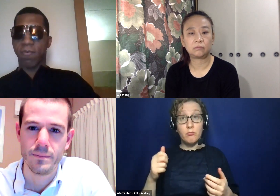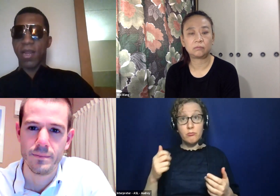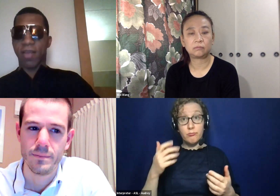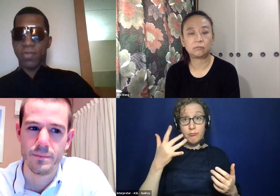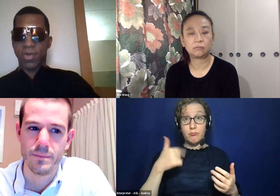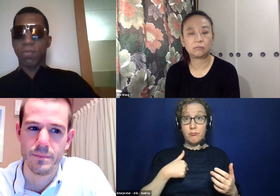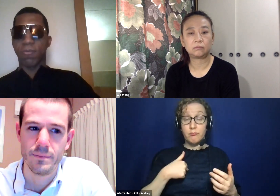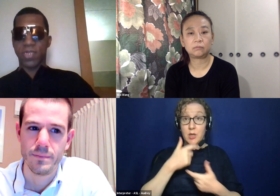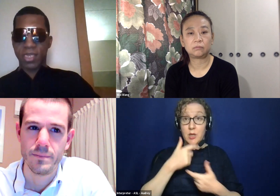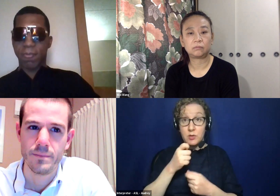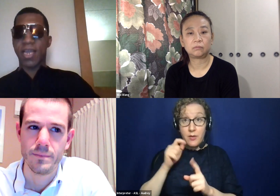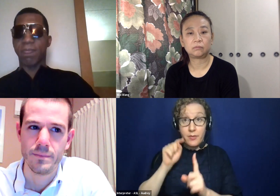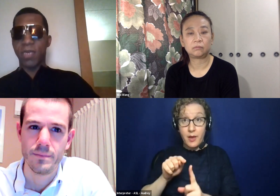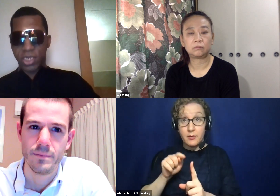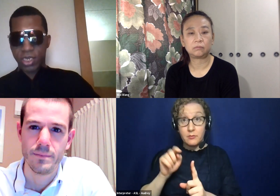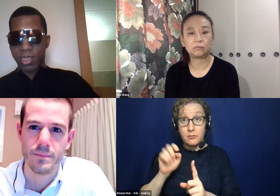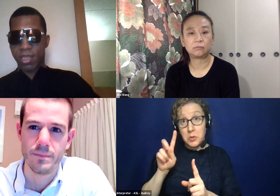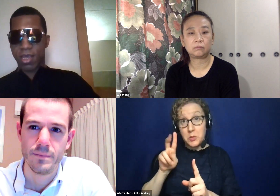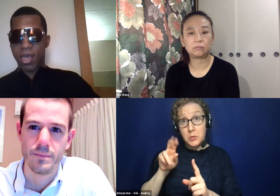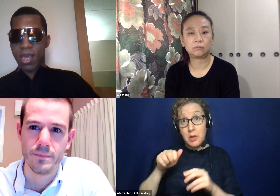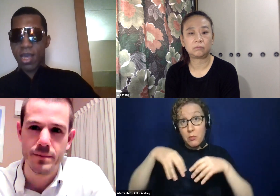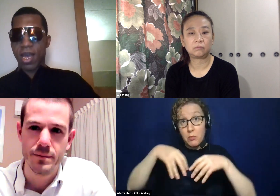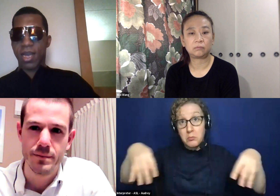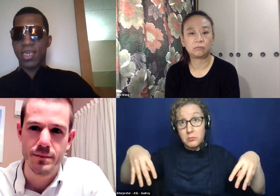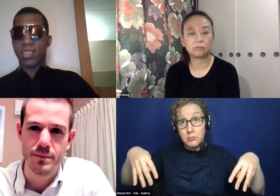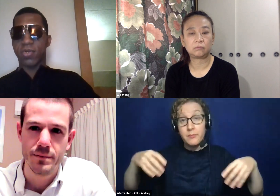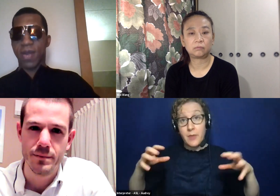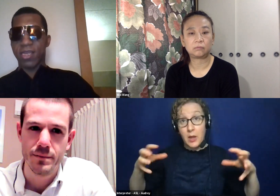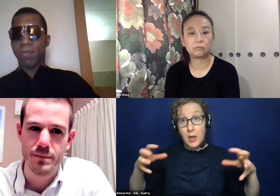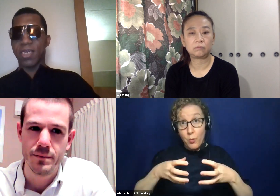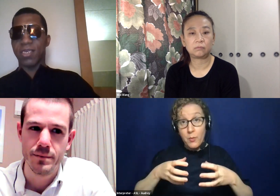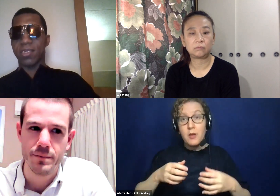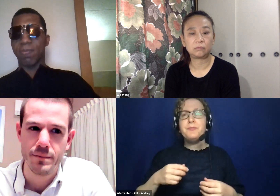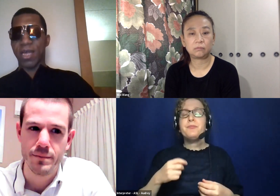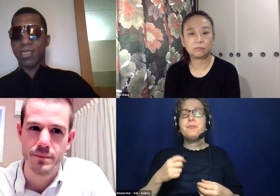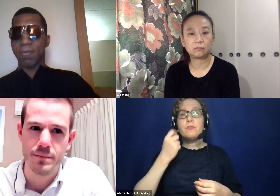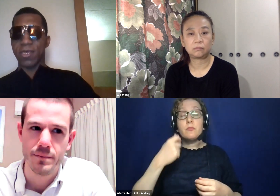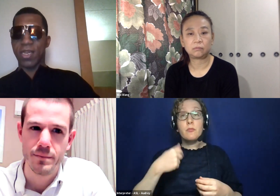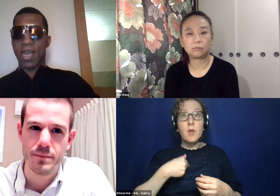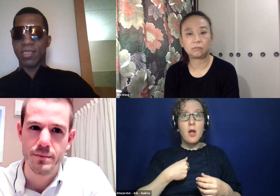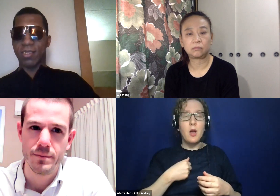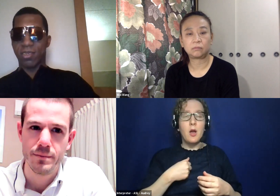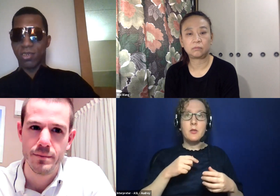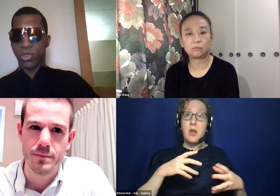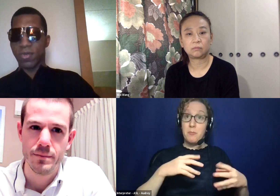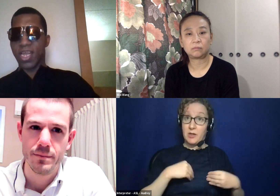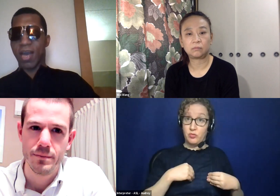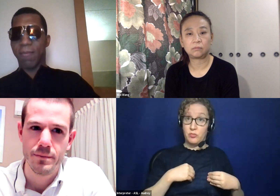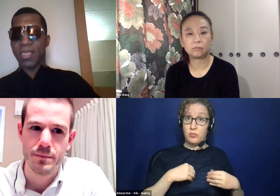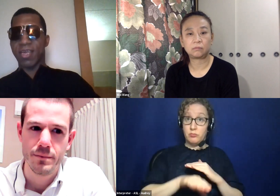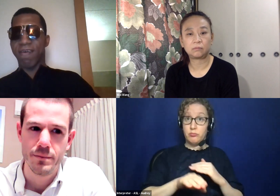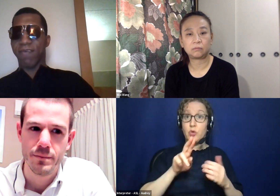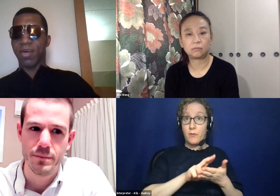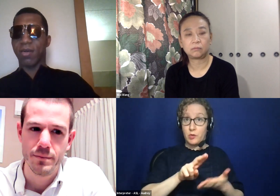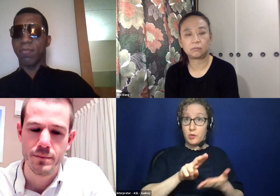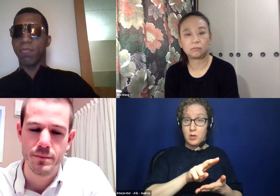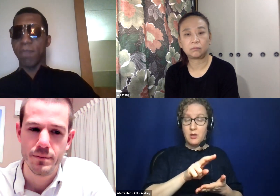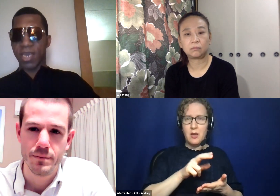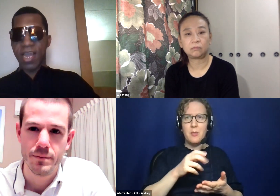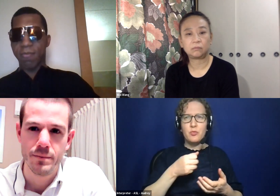when I was trying to process my admission, I tried as much as possible not to allow myself to make